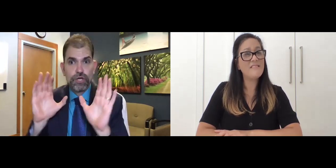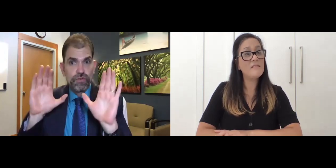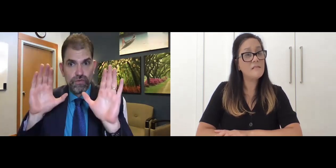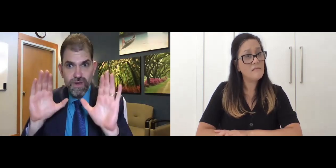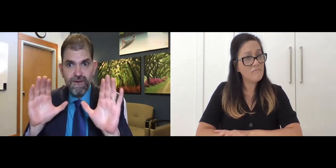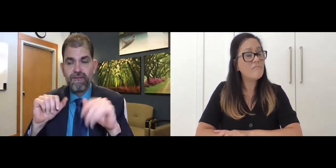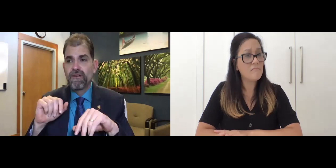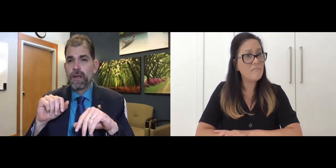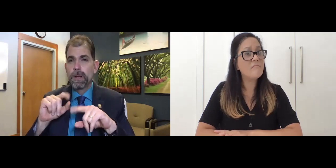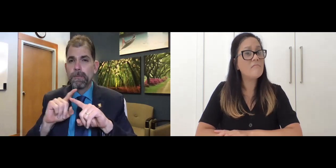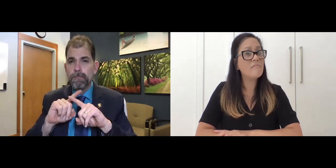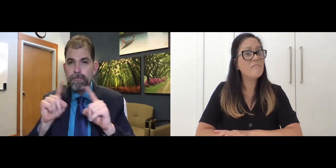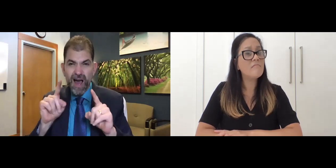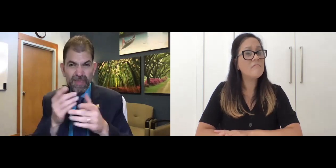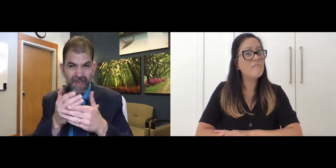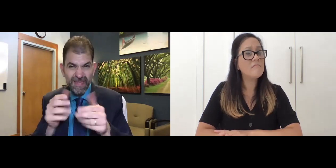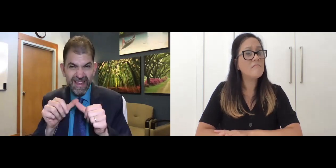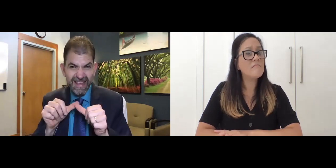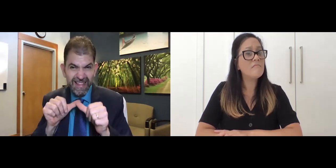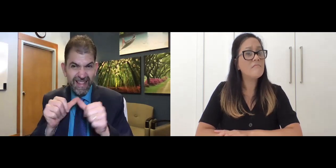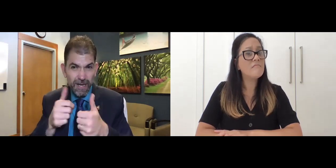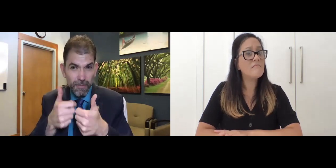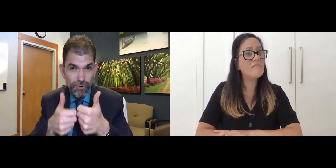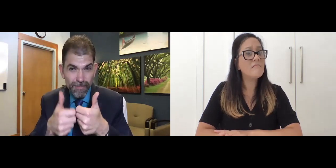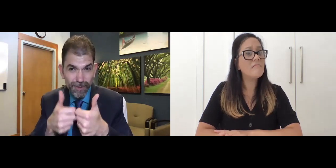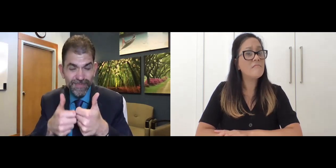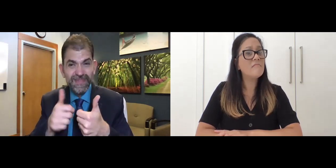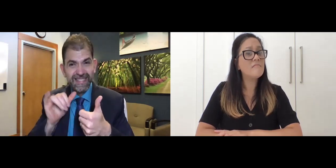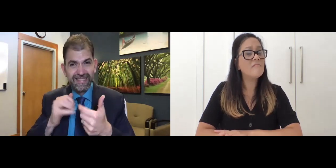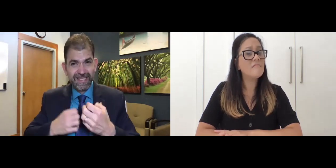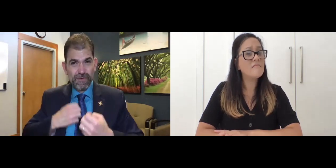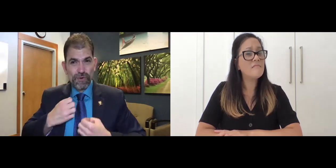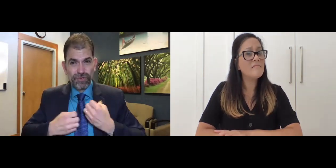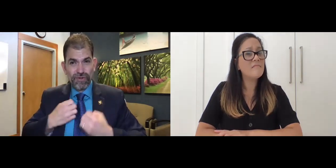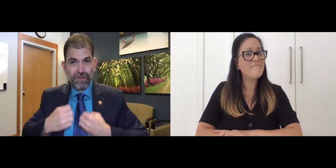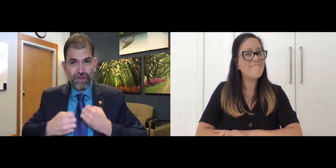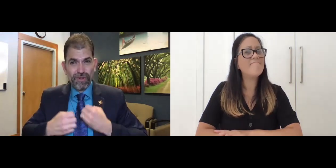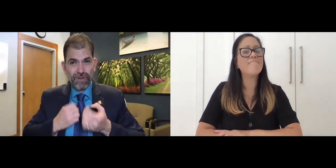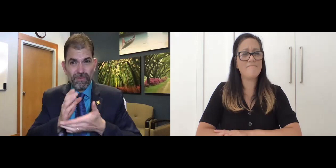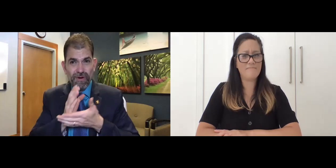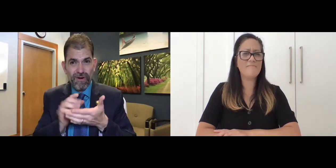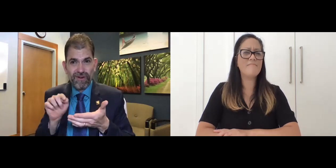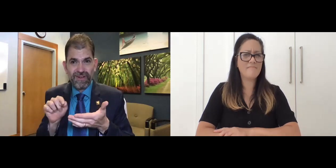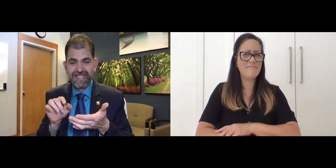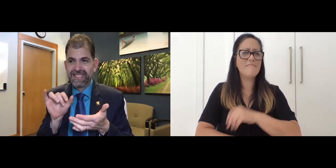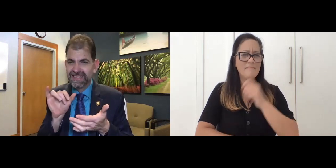Some actually develop beautifully but emotional problems seem to be